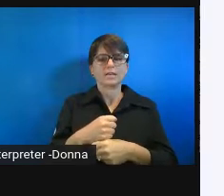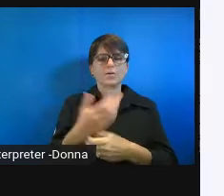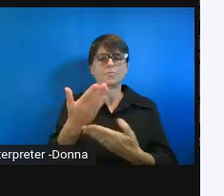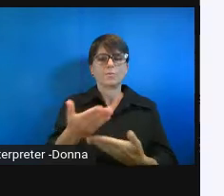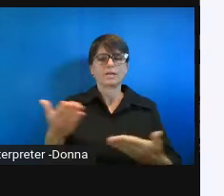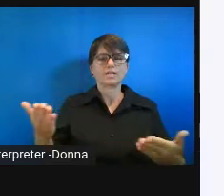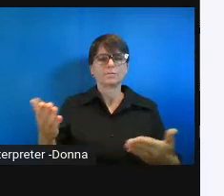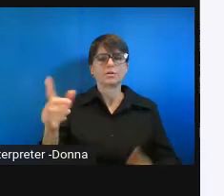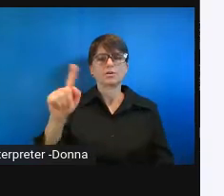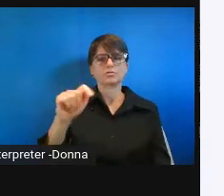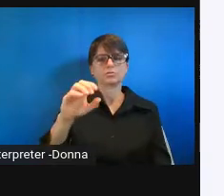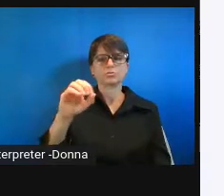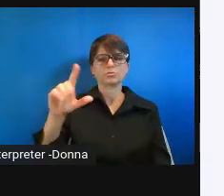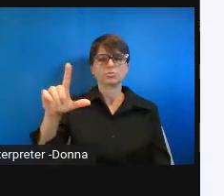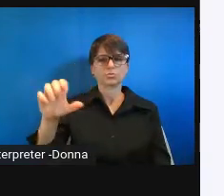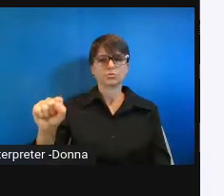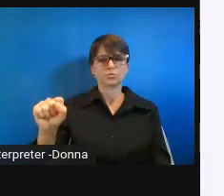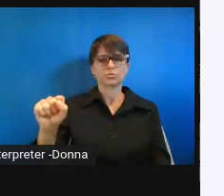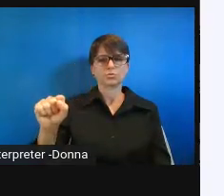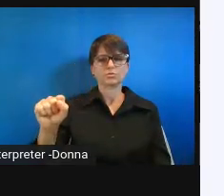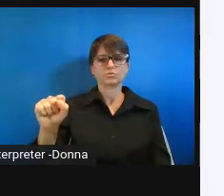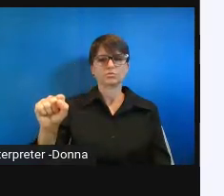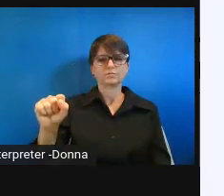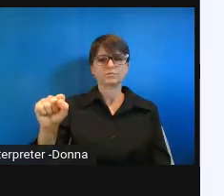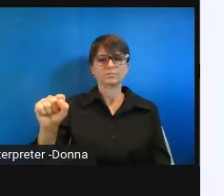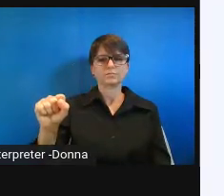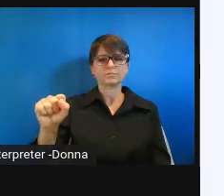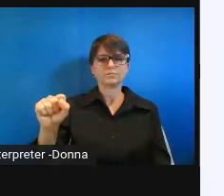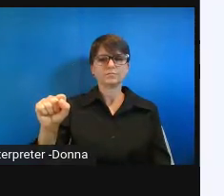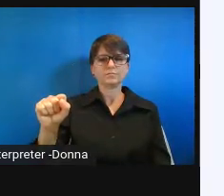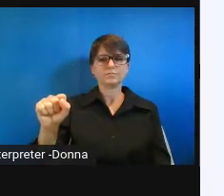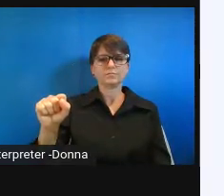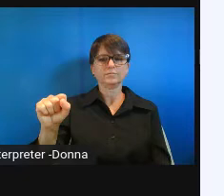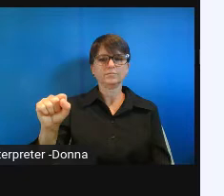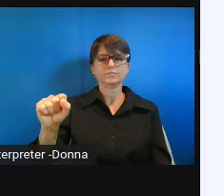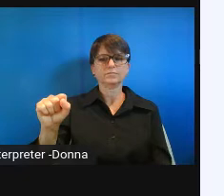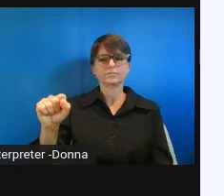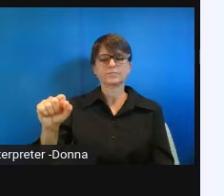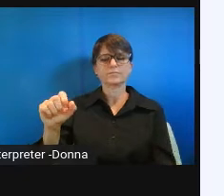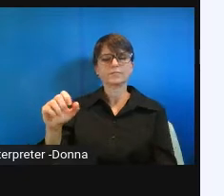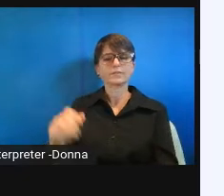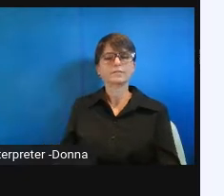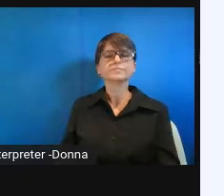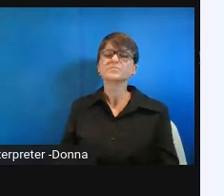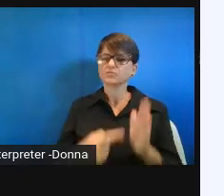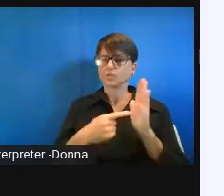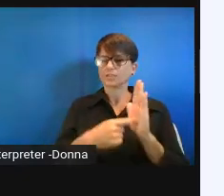For example, schoolofvp .com [?] is a platform based on WordPress for school